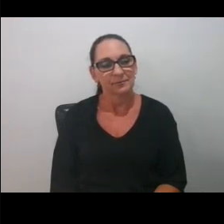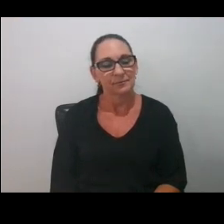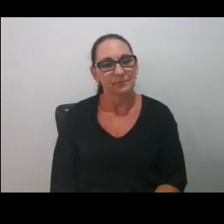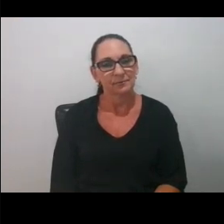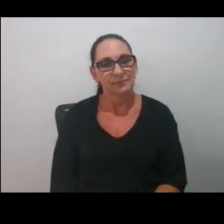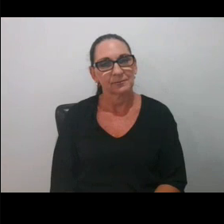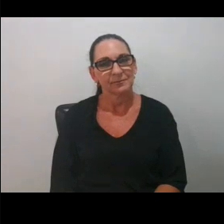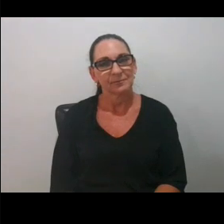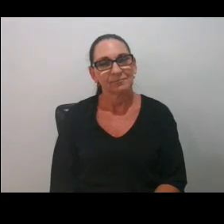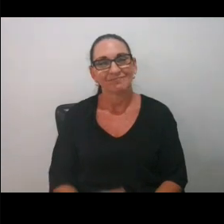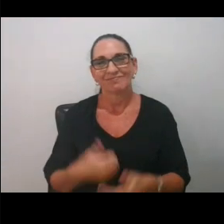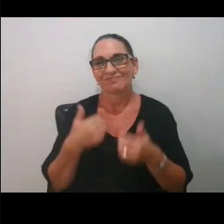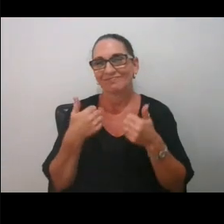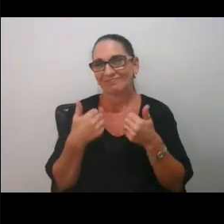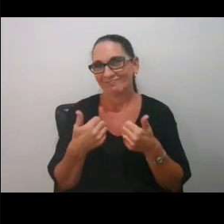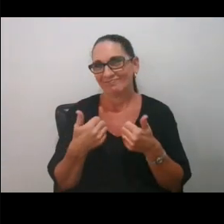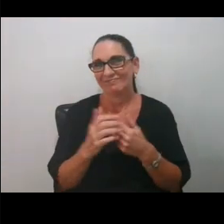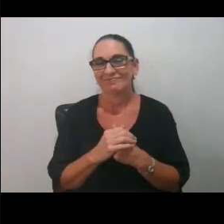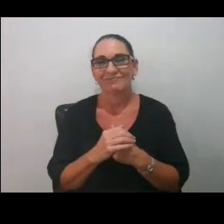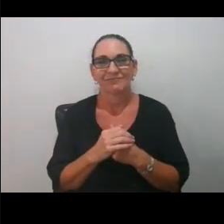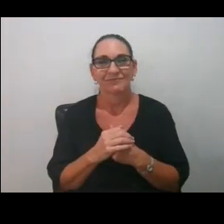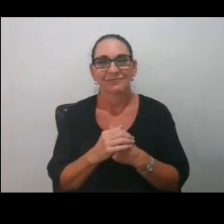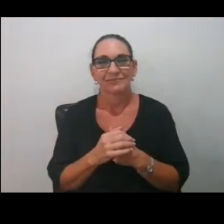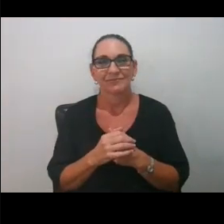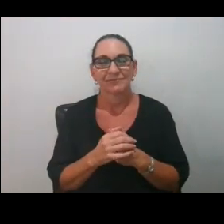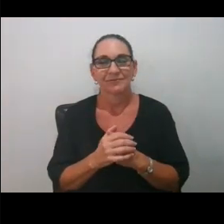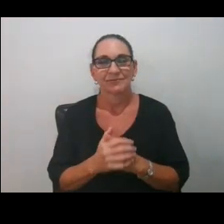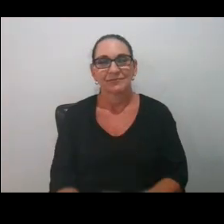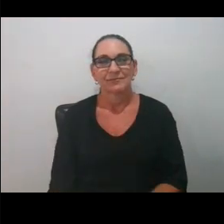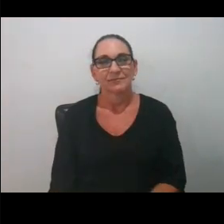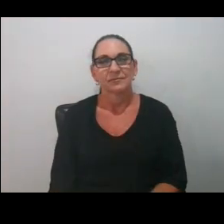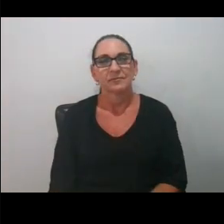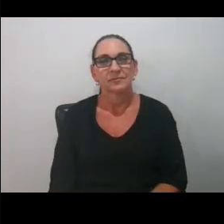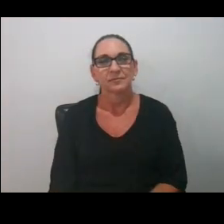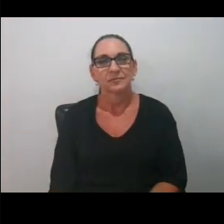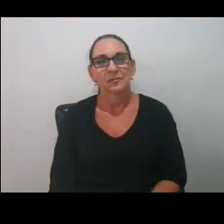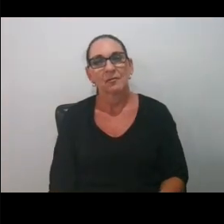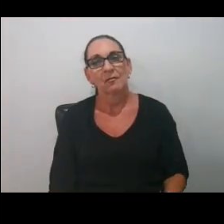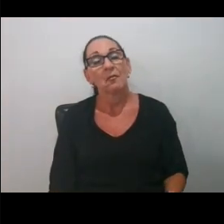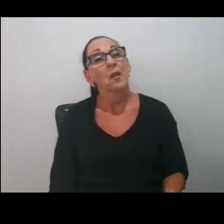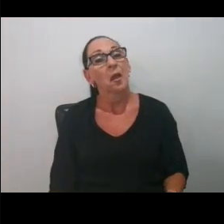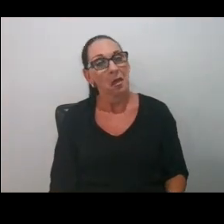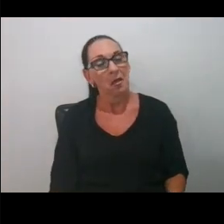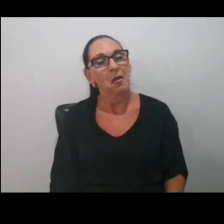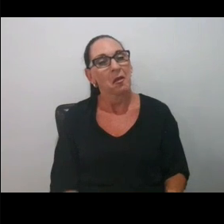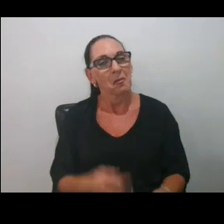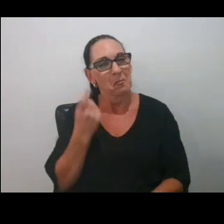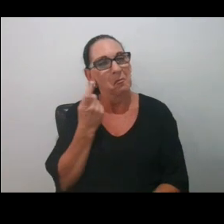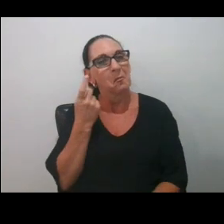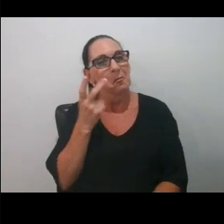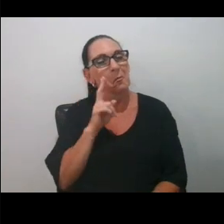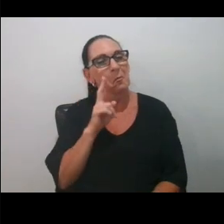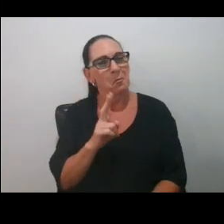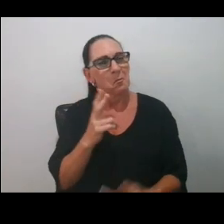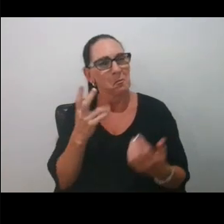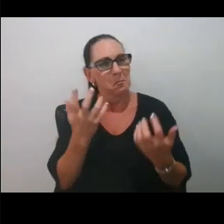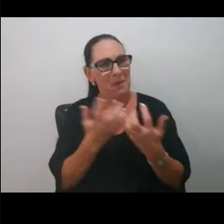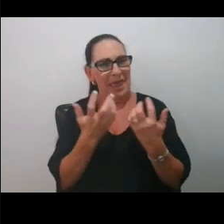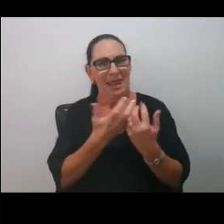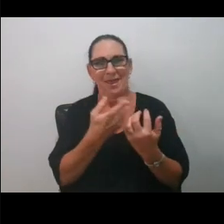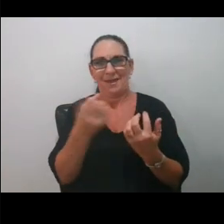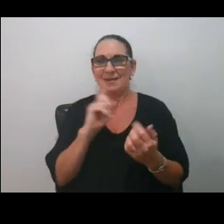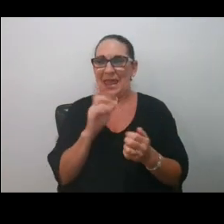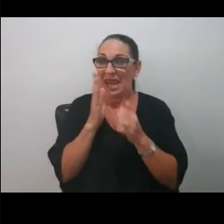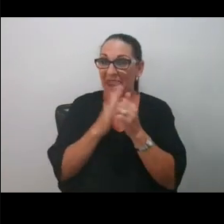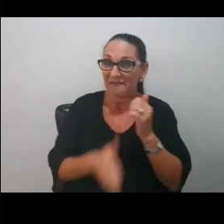right and it looks like a lot of people are saying never or I don't know what this programs